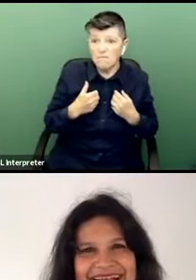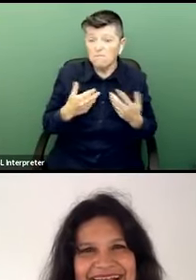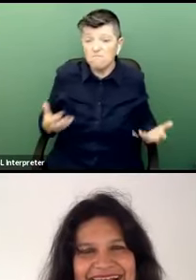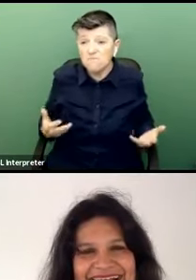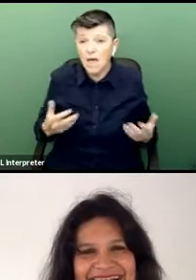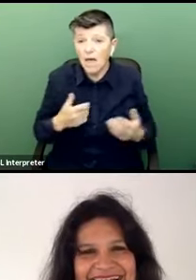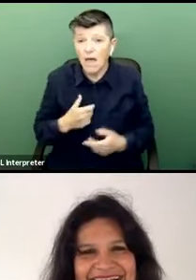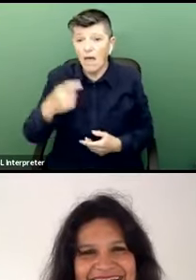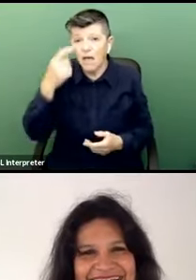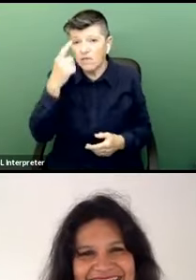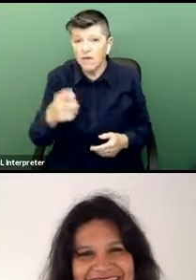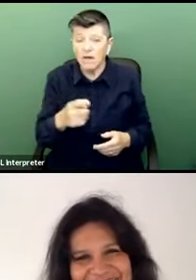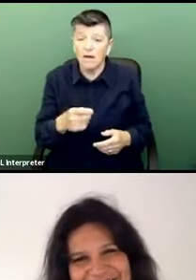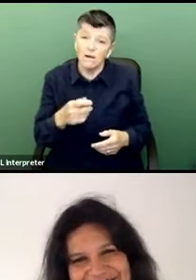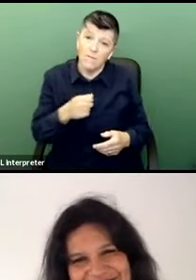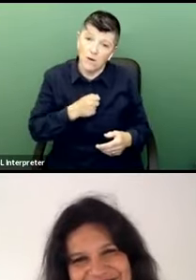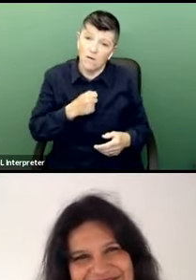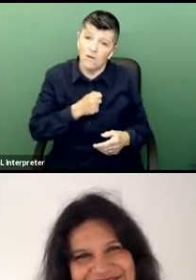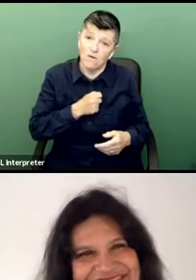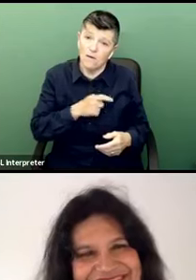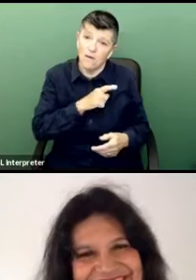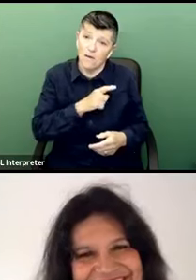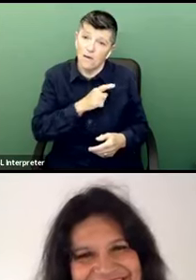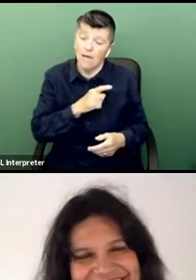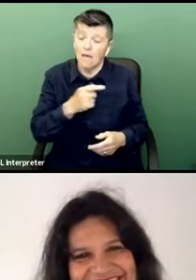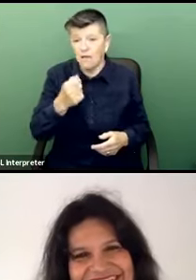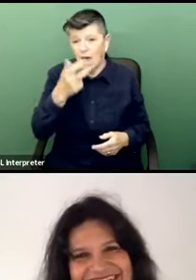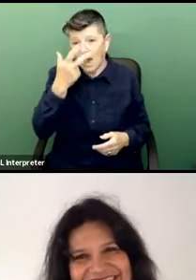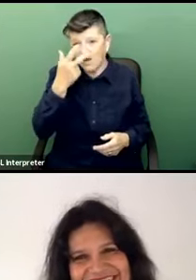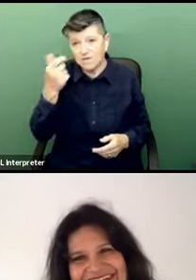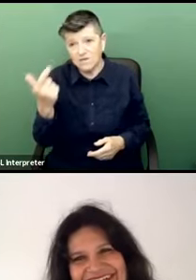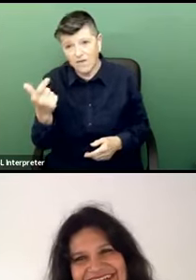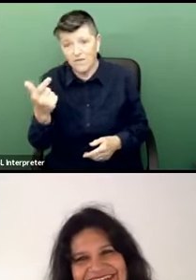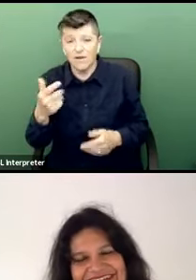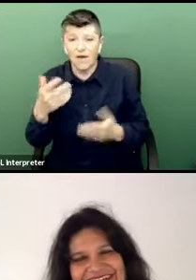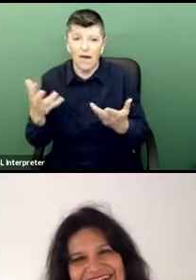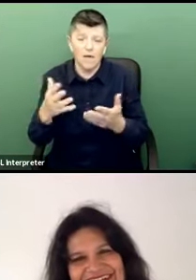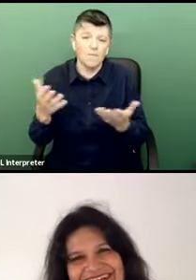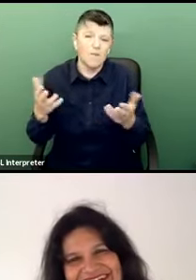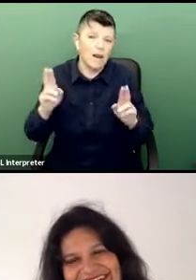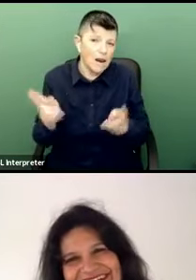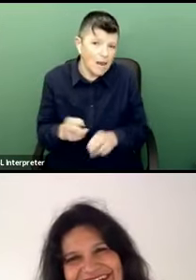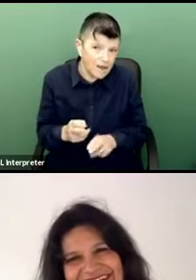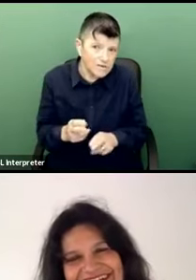contradictions in progressive thinking and our actions